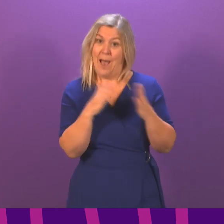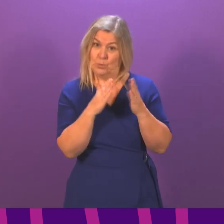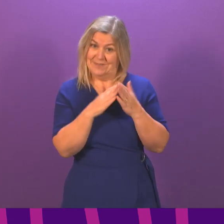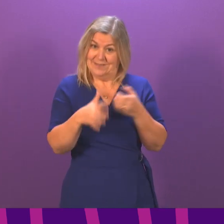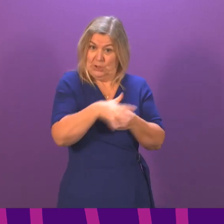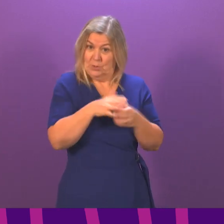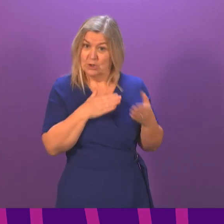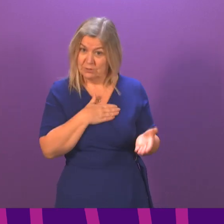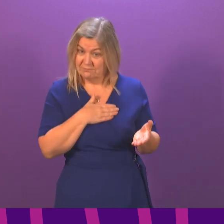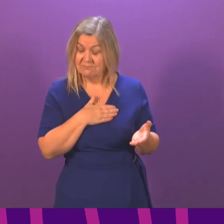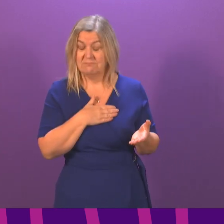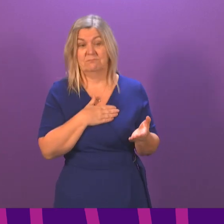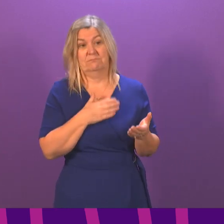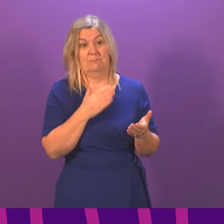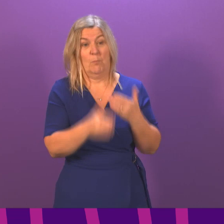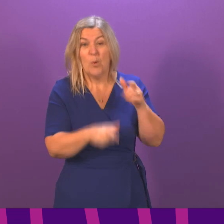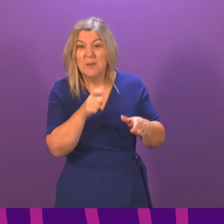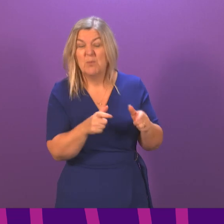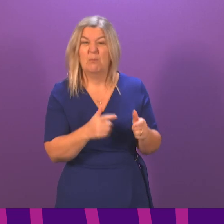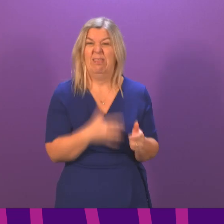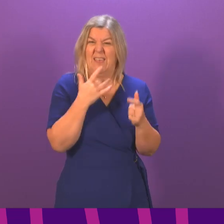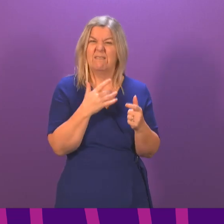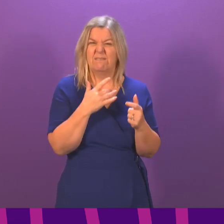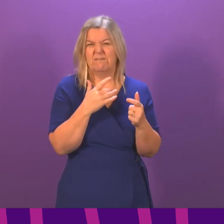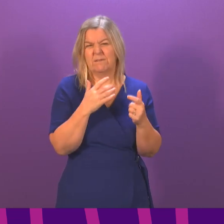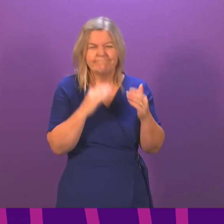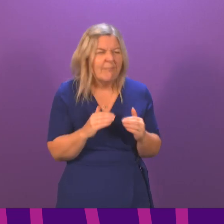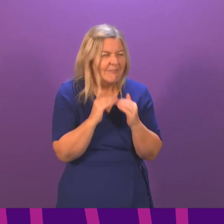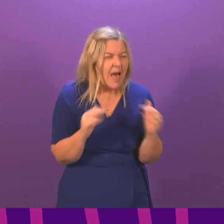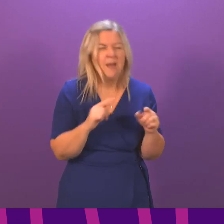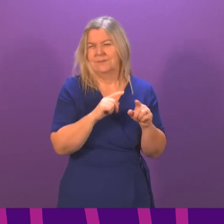conditions and more people living in smaller accommodation.